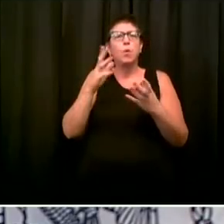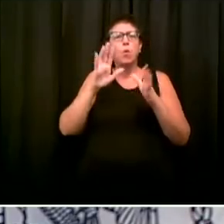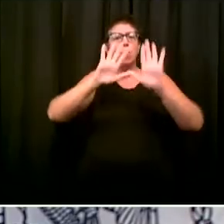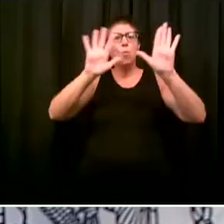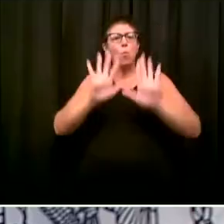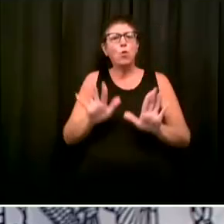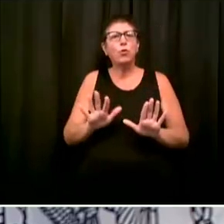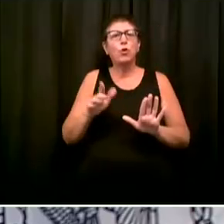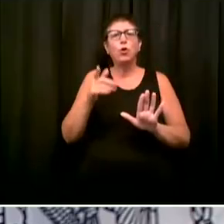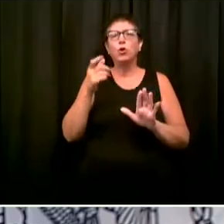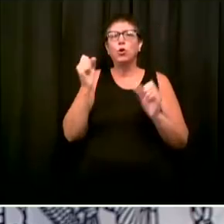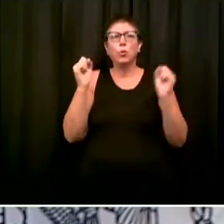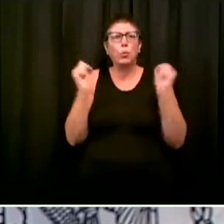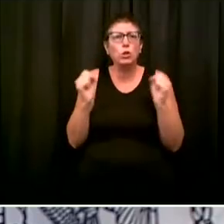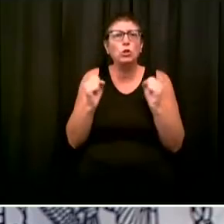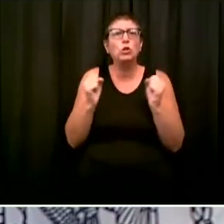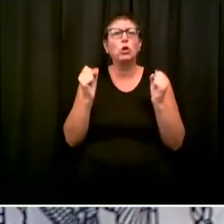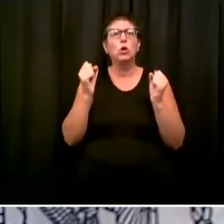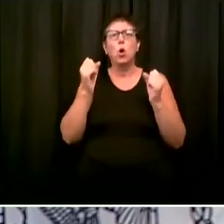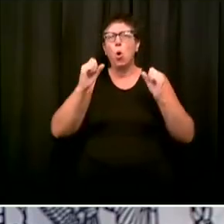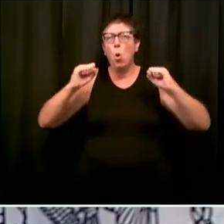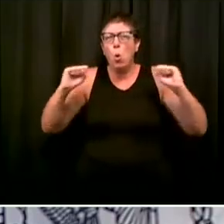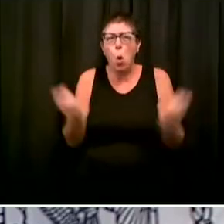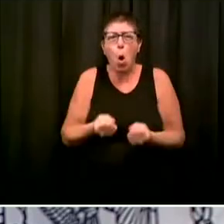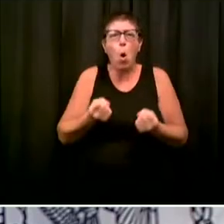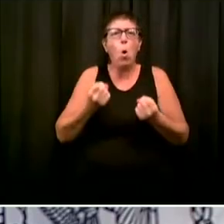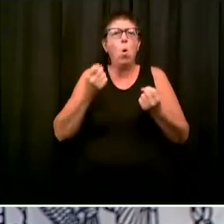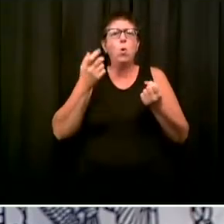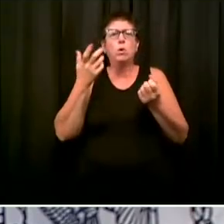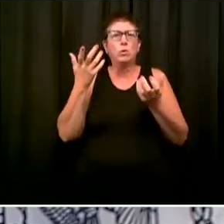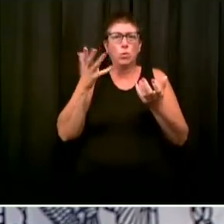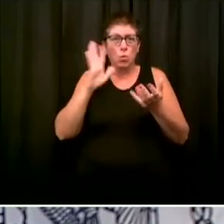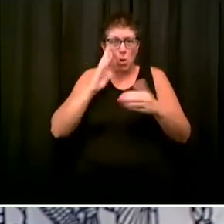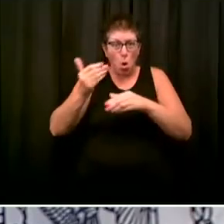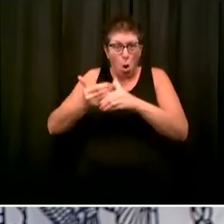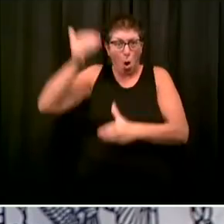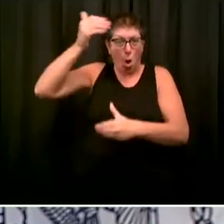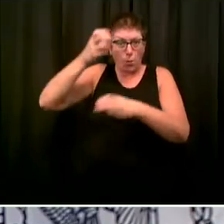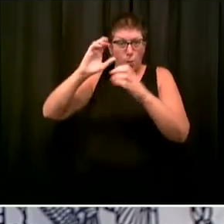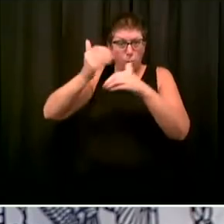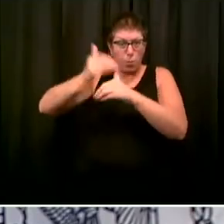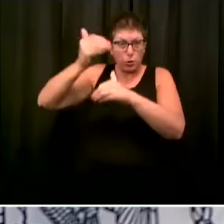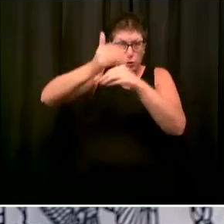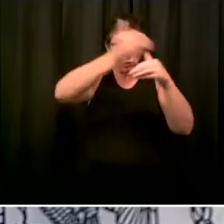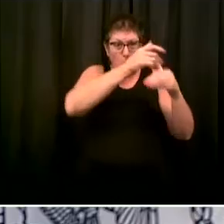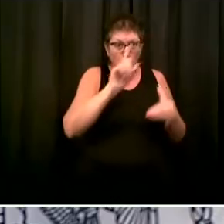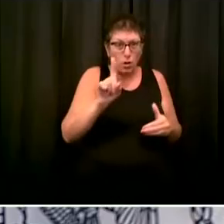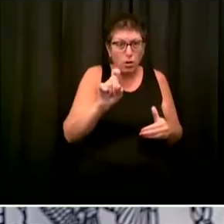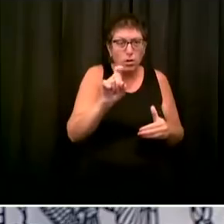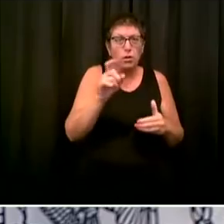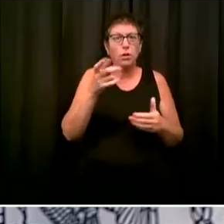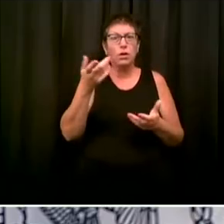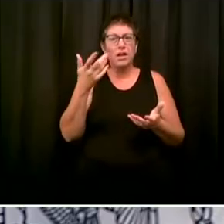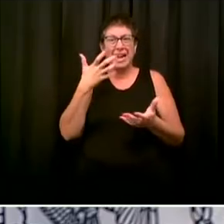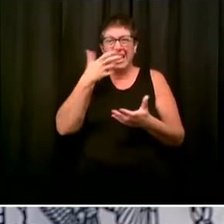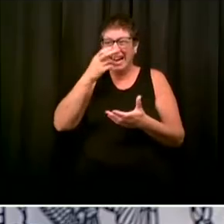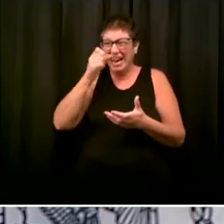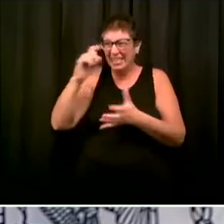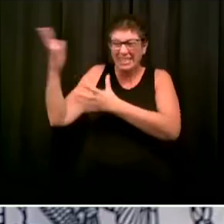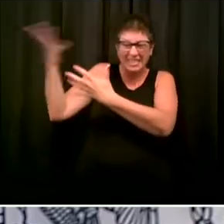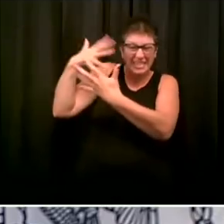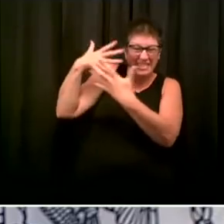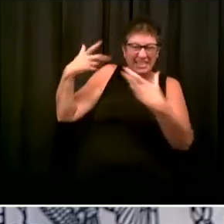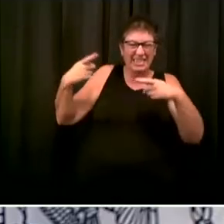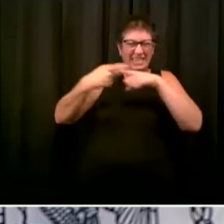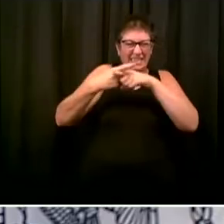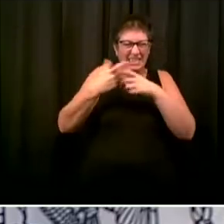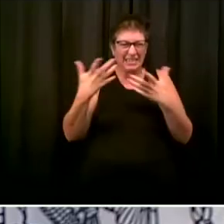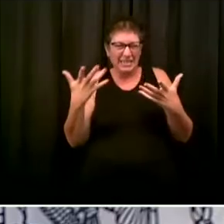WILL WE KEEP THE